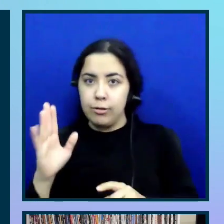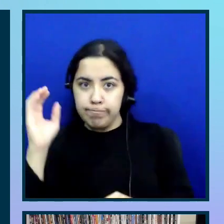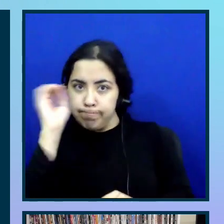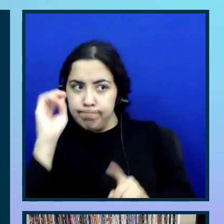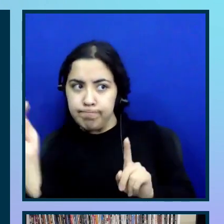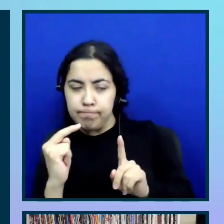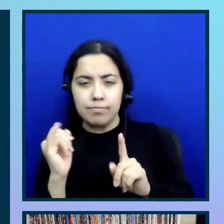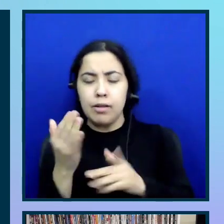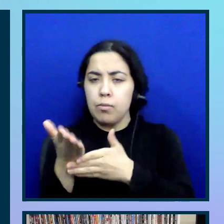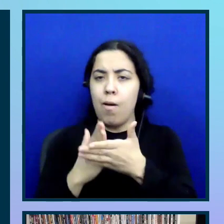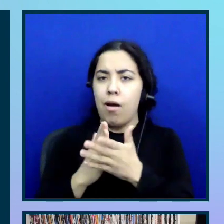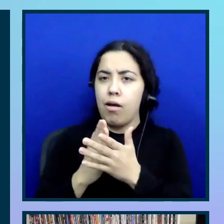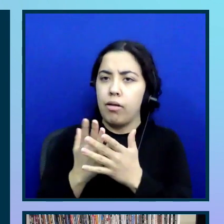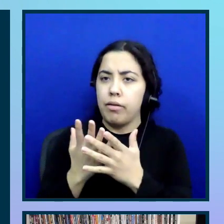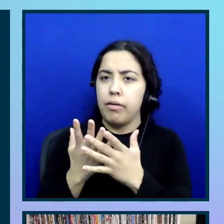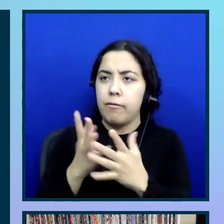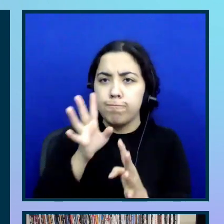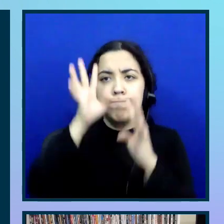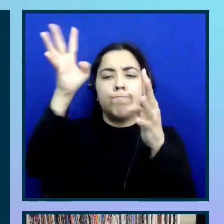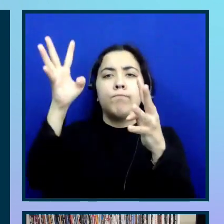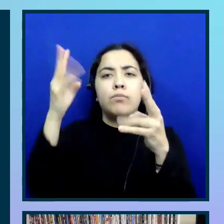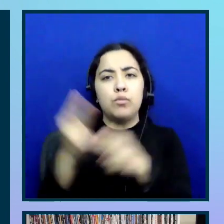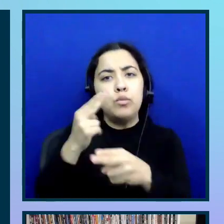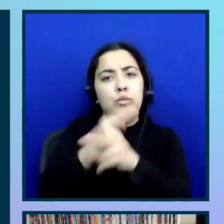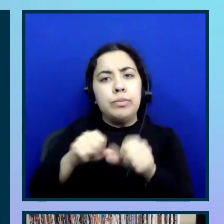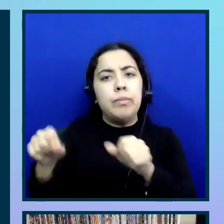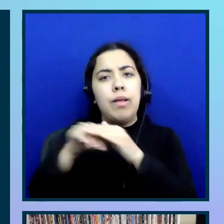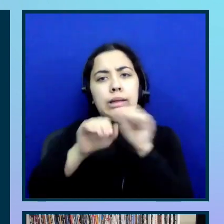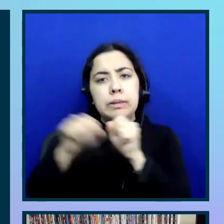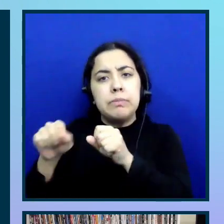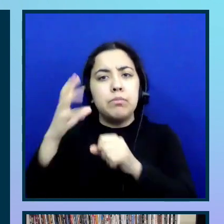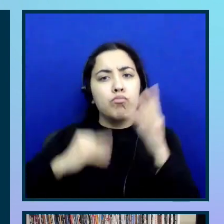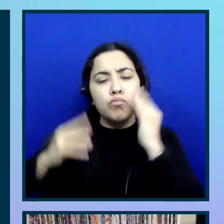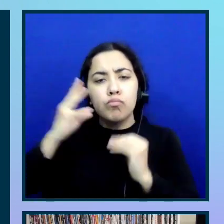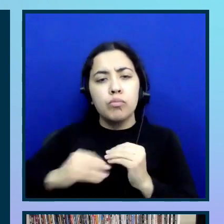is a big part of creating usable and accessible experiences. So knowing if something is accessible